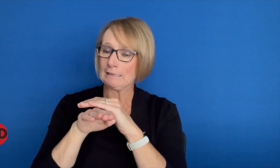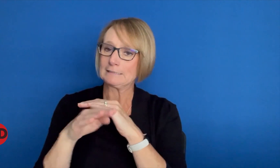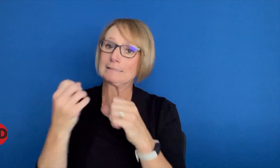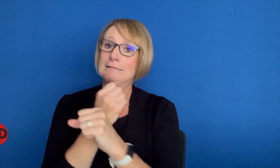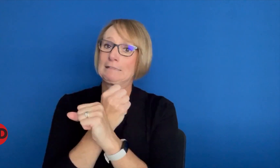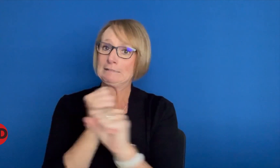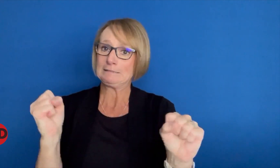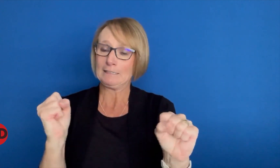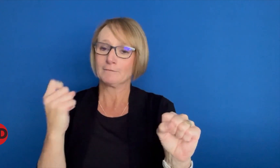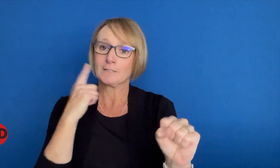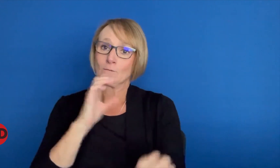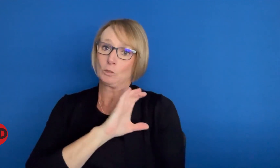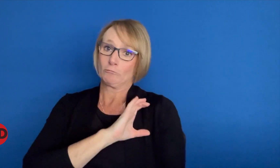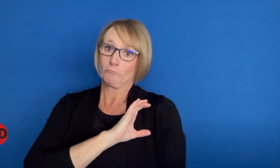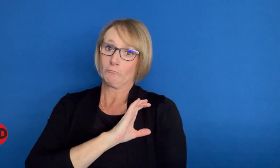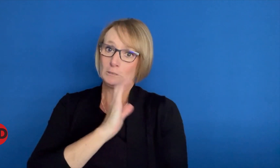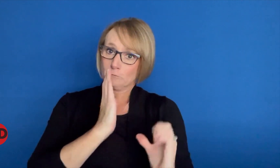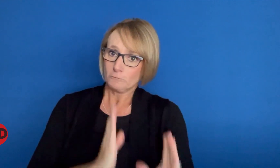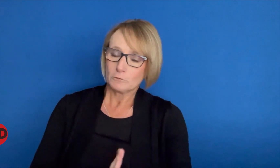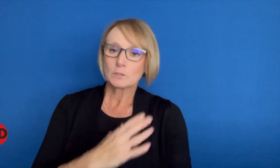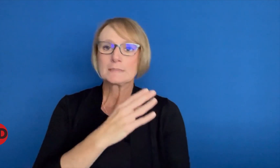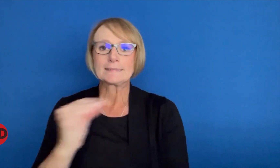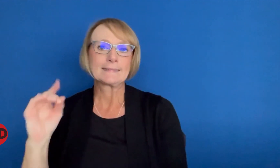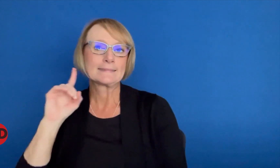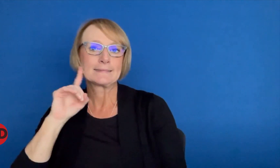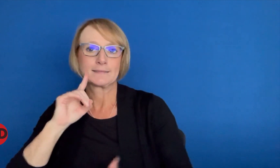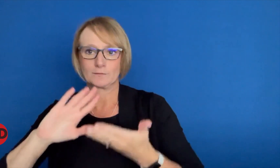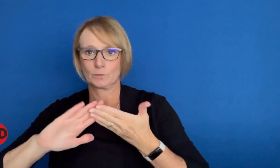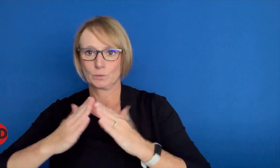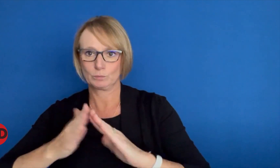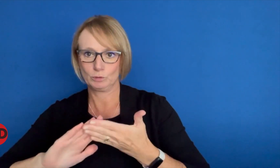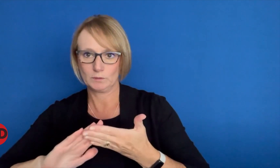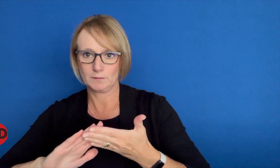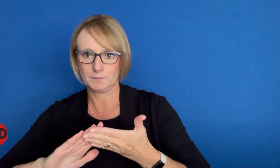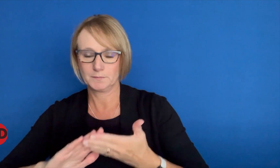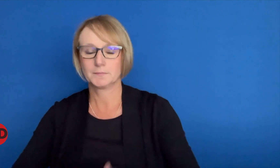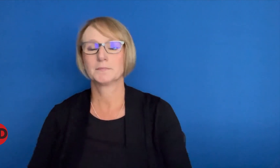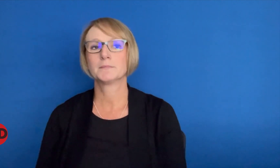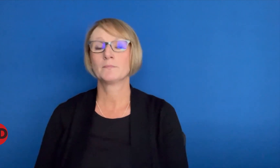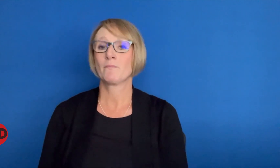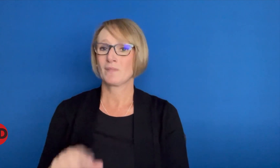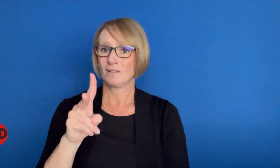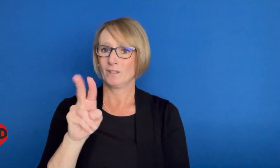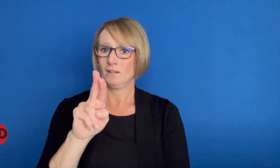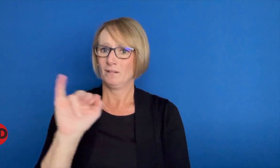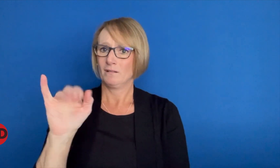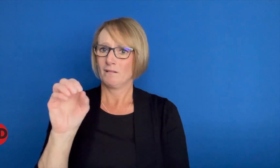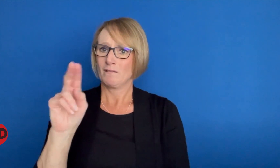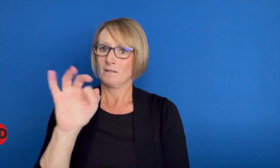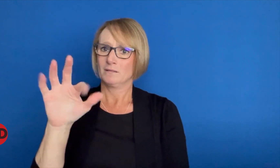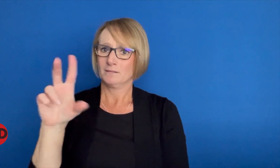communication access and safety for Police Officers and the Deaf Community.